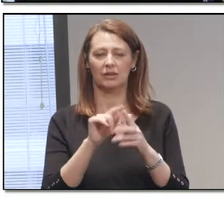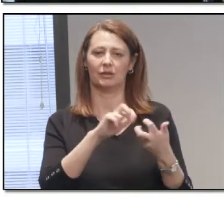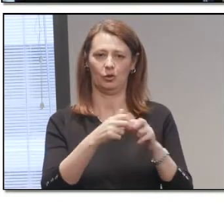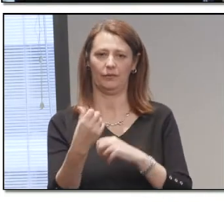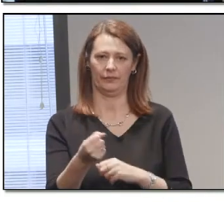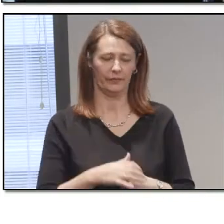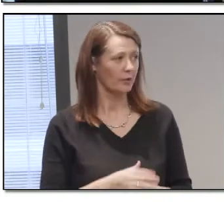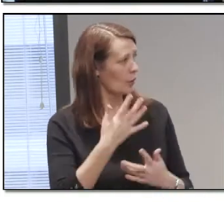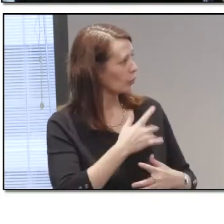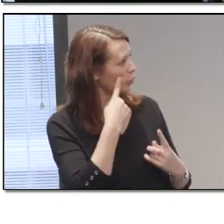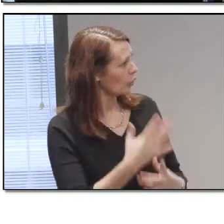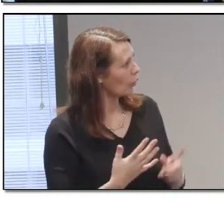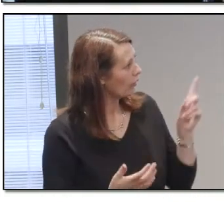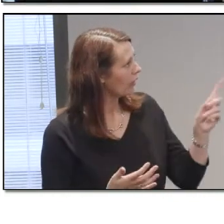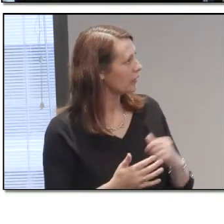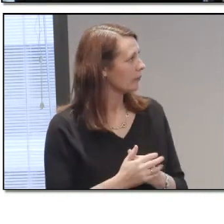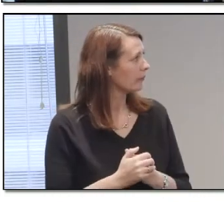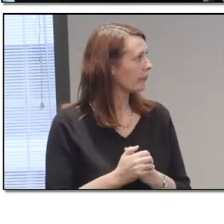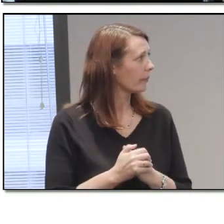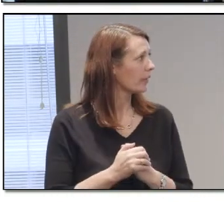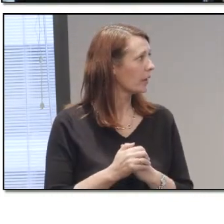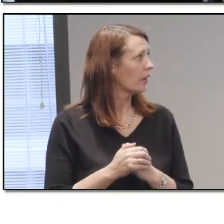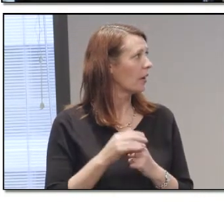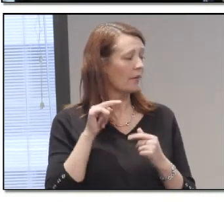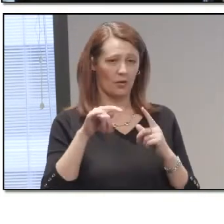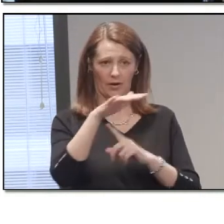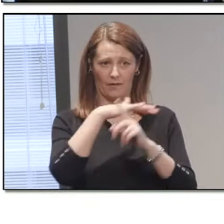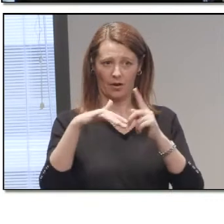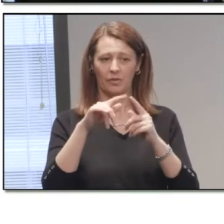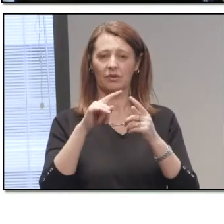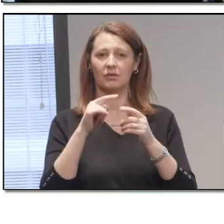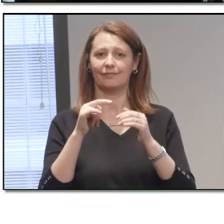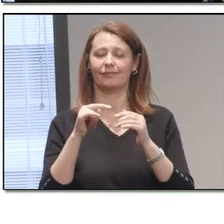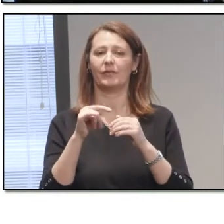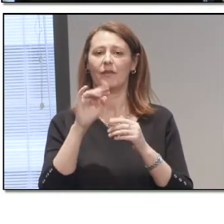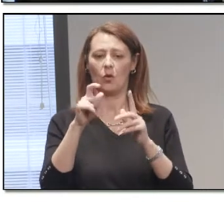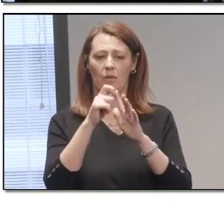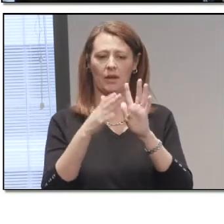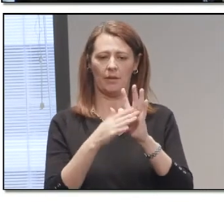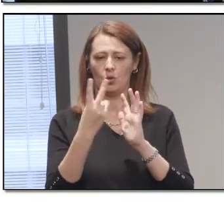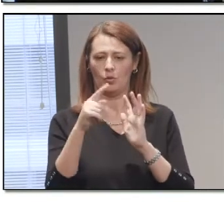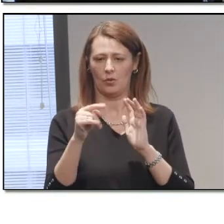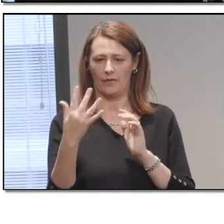this this is actually exceedances of our national environment protection measure for PM2.5 and